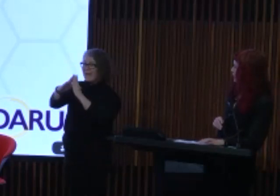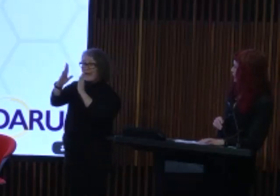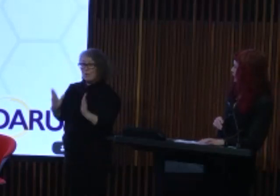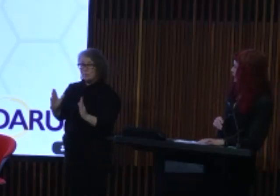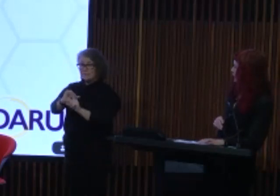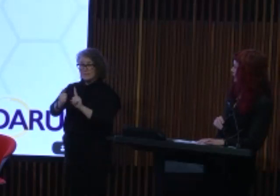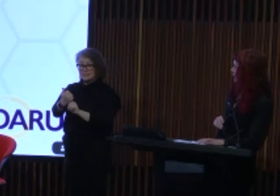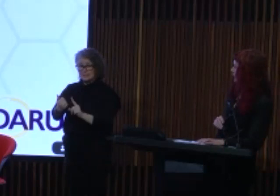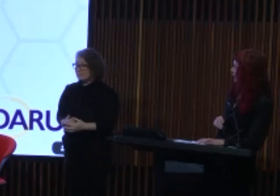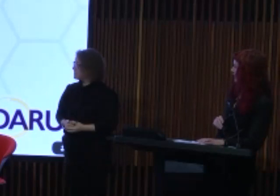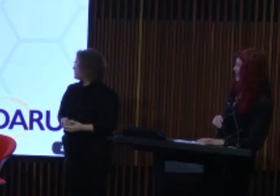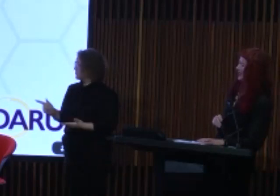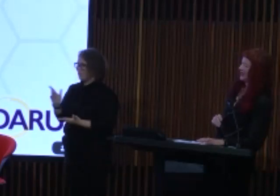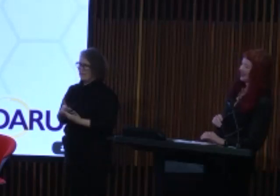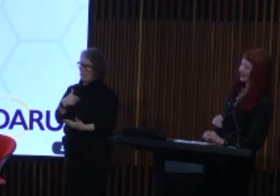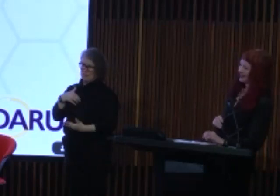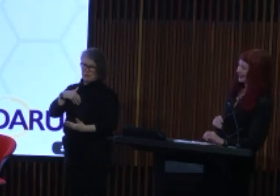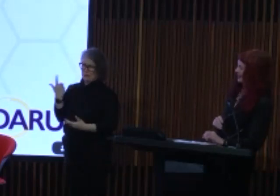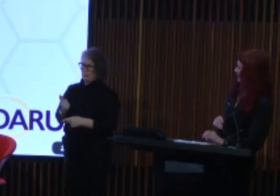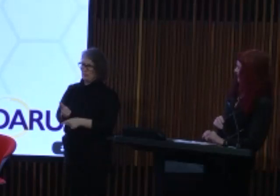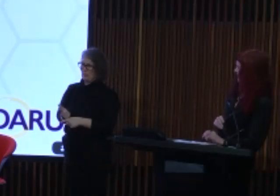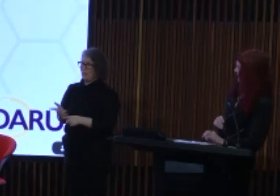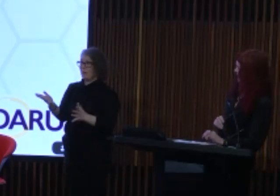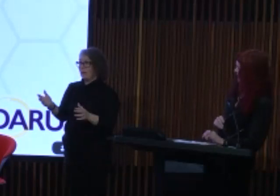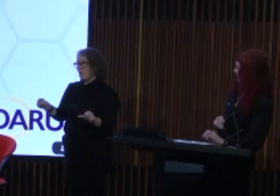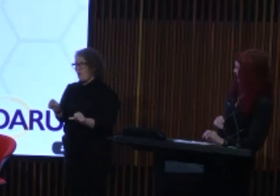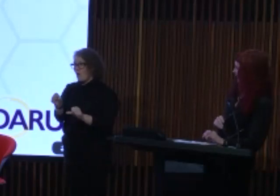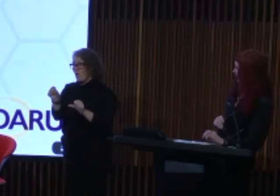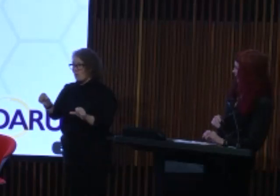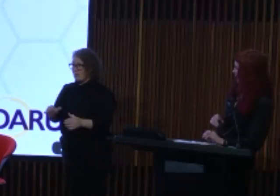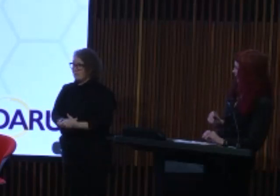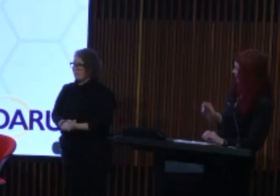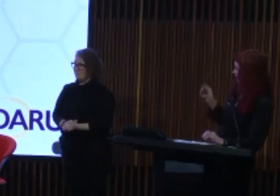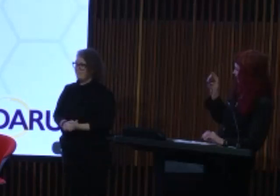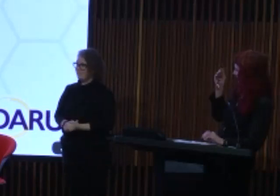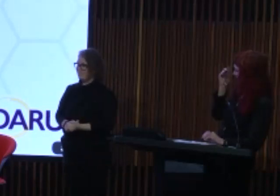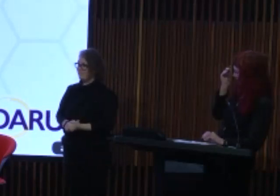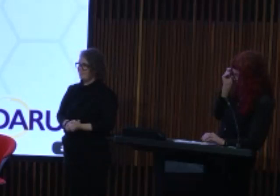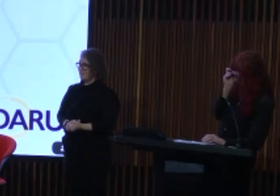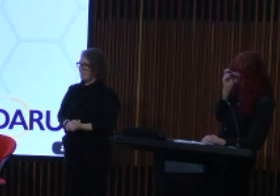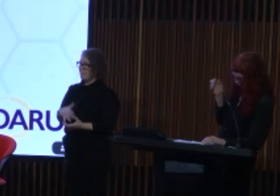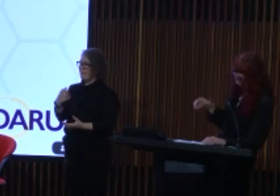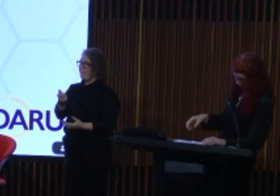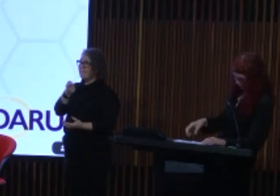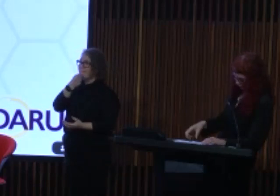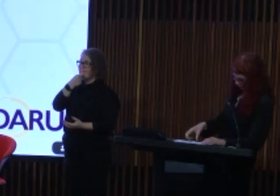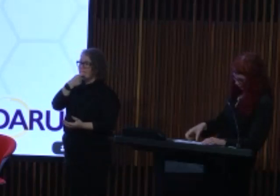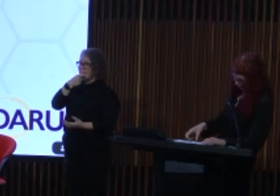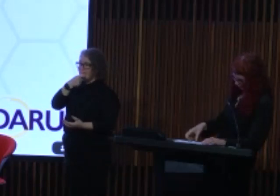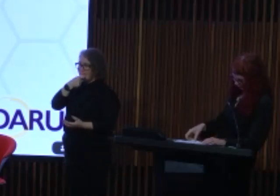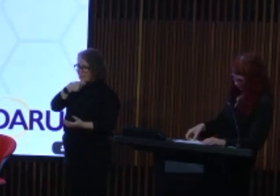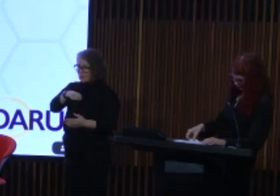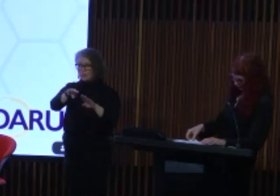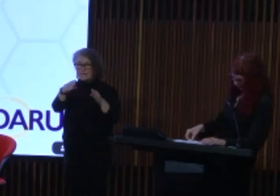Ohh not really, but yes. There are quite a few tables, loking at the housing and in